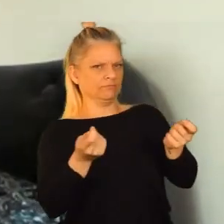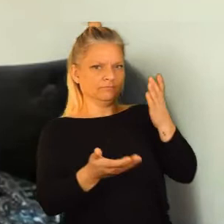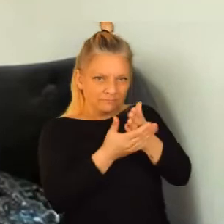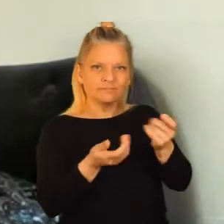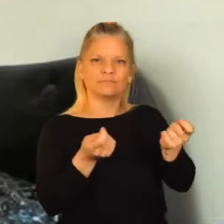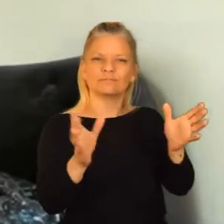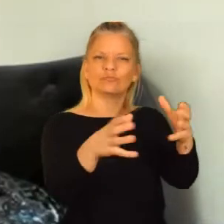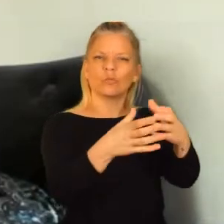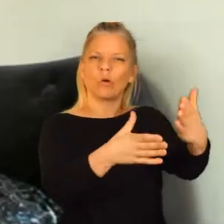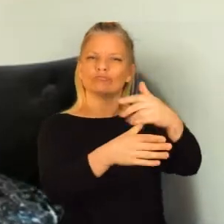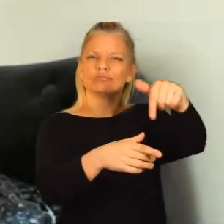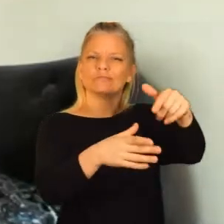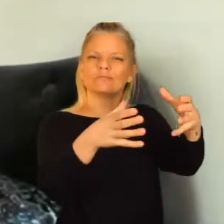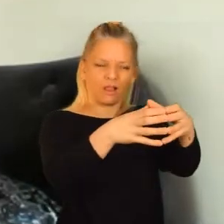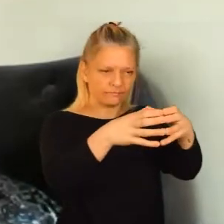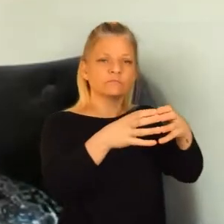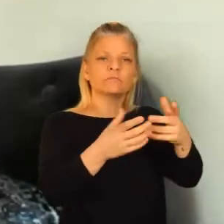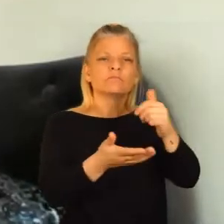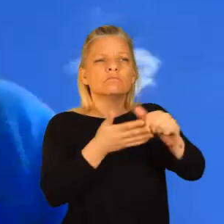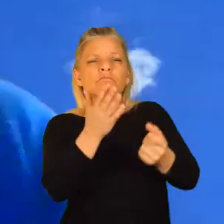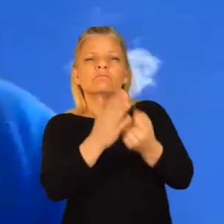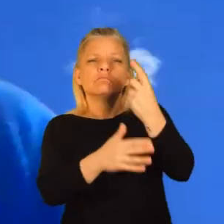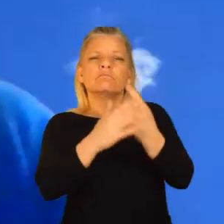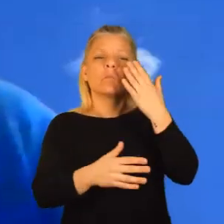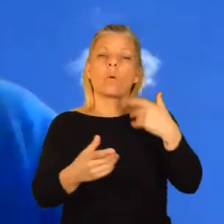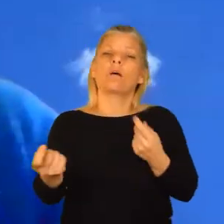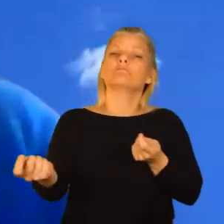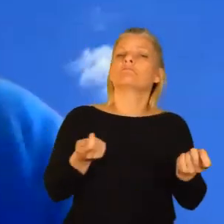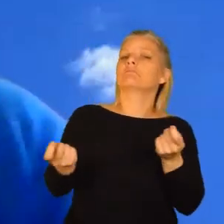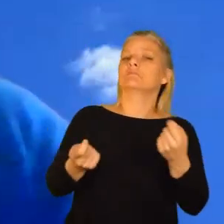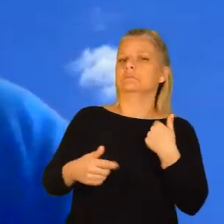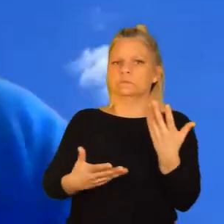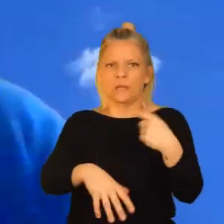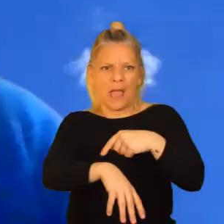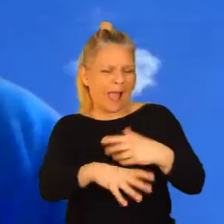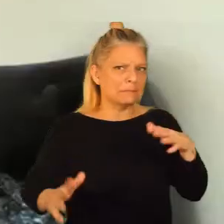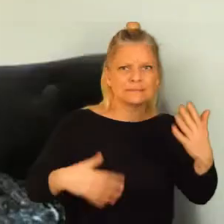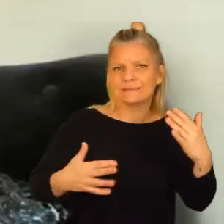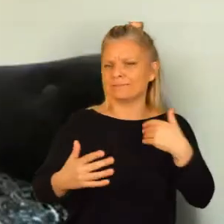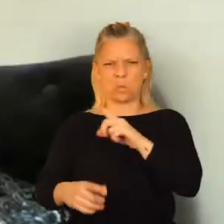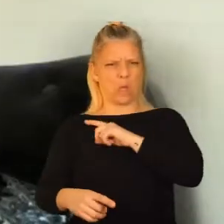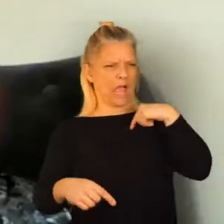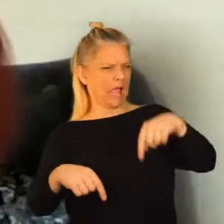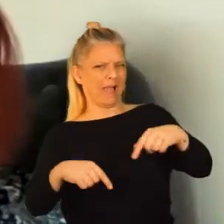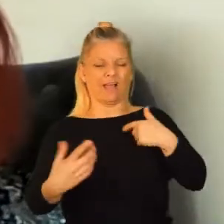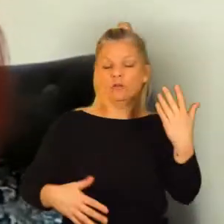and started to really clarify it for me much more than when I was actually facilitating originally.